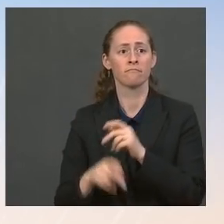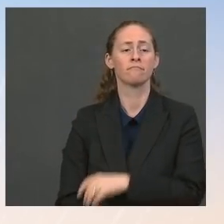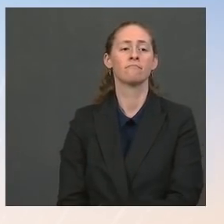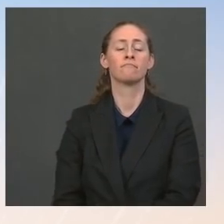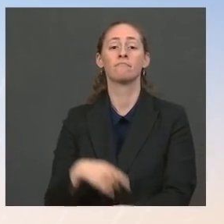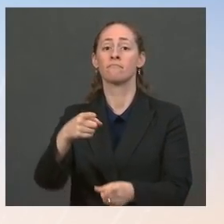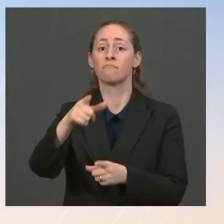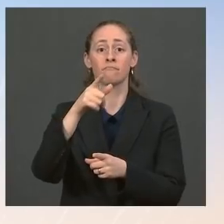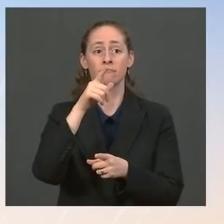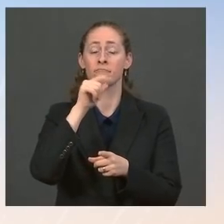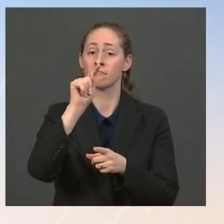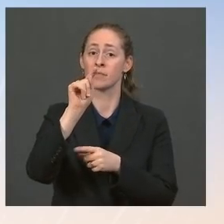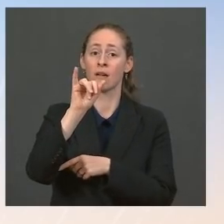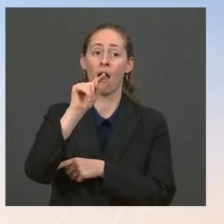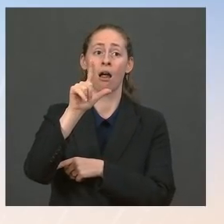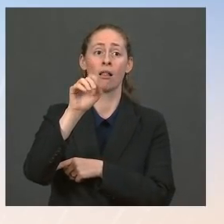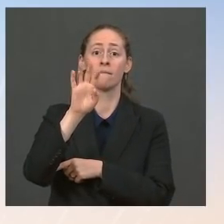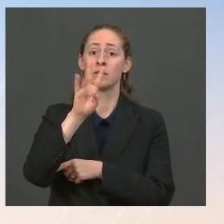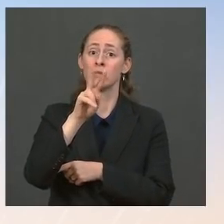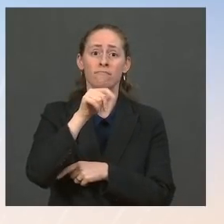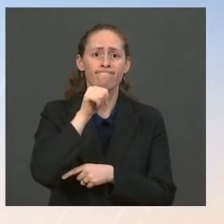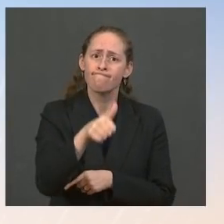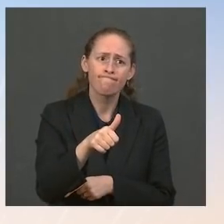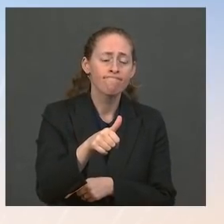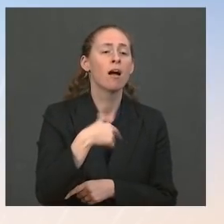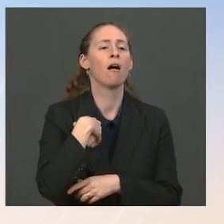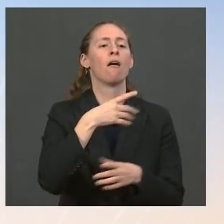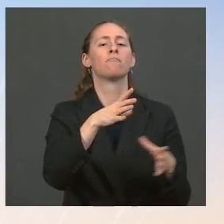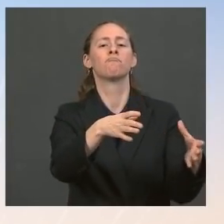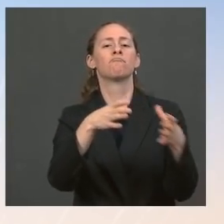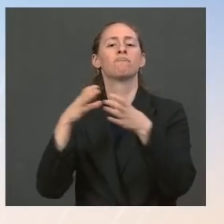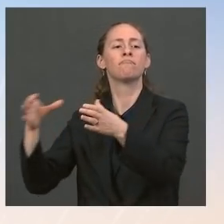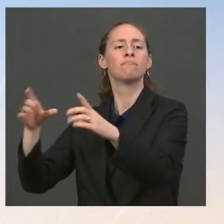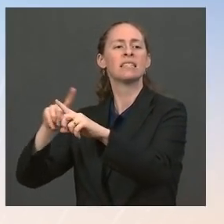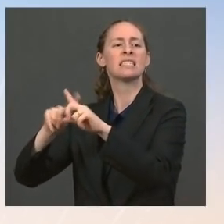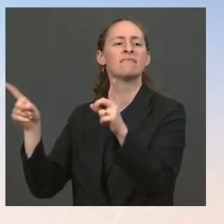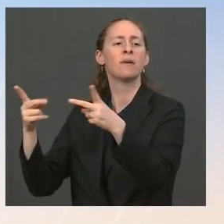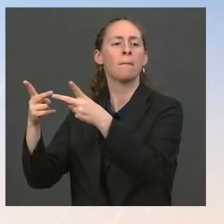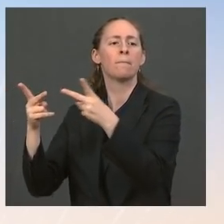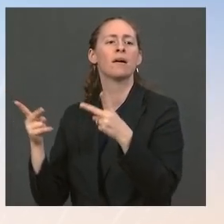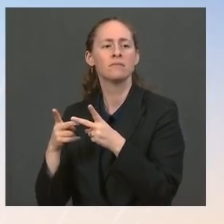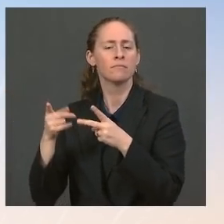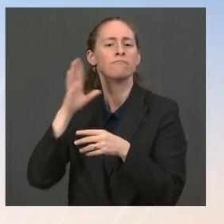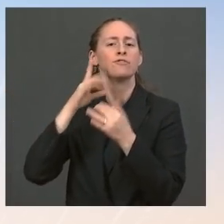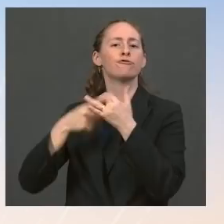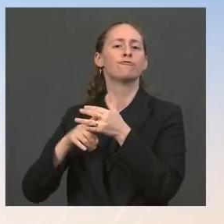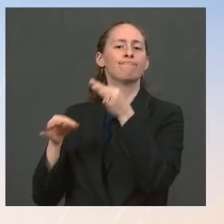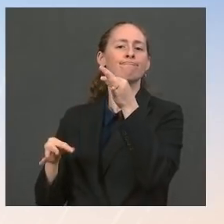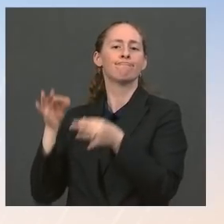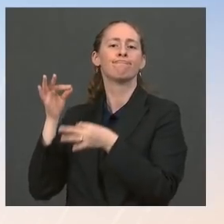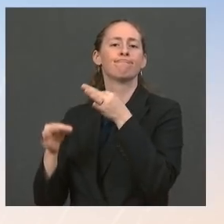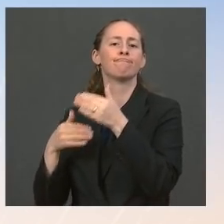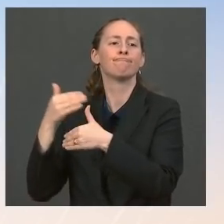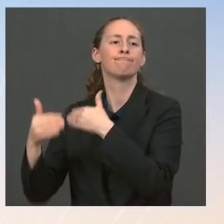are placed in immigration removal proceedings. Let me take a step back and explain the process.